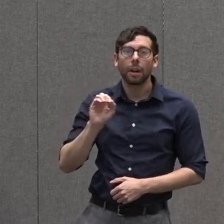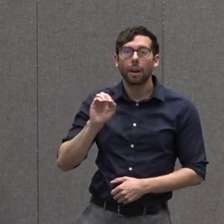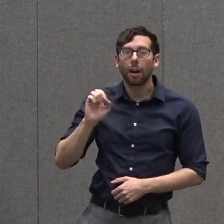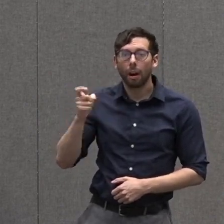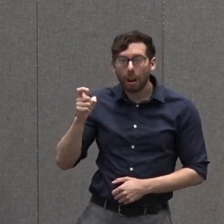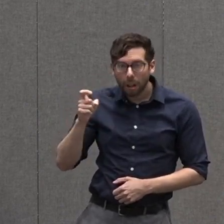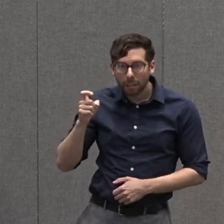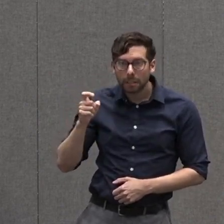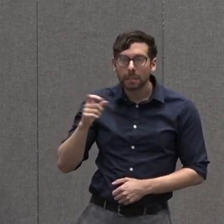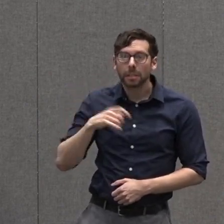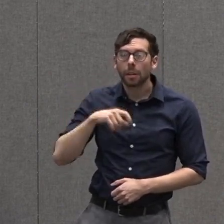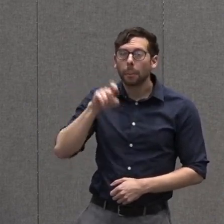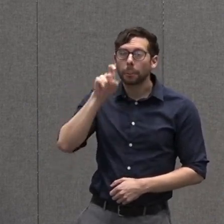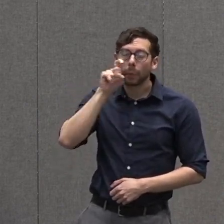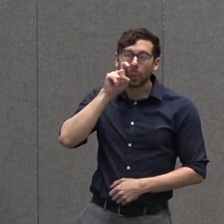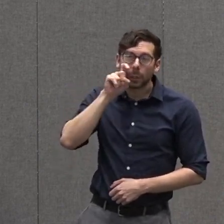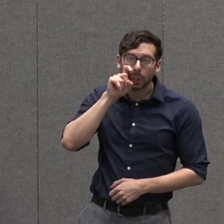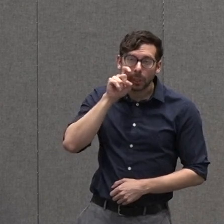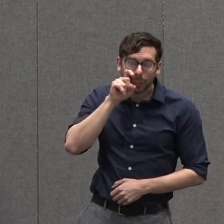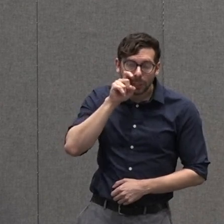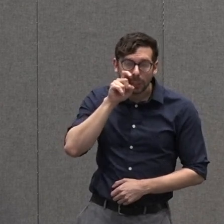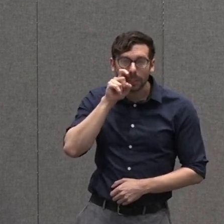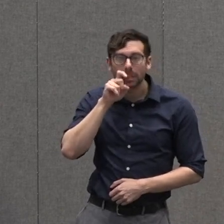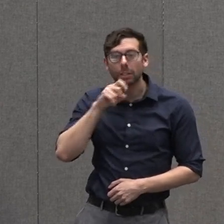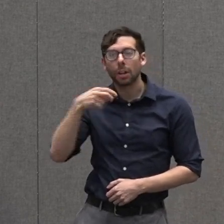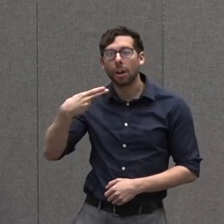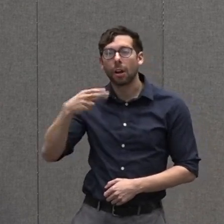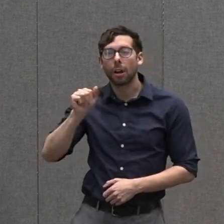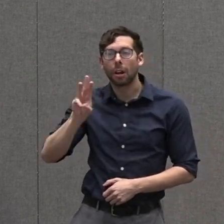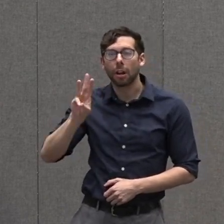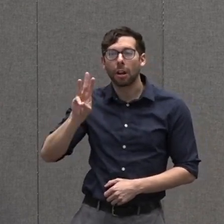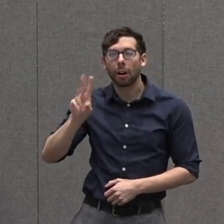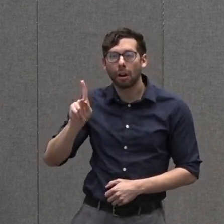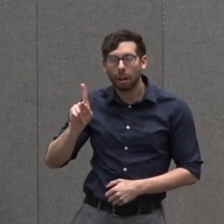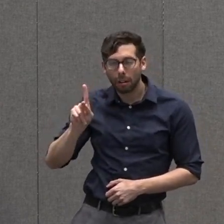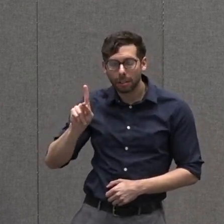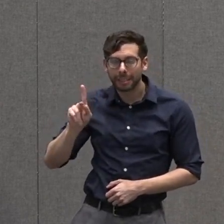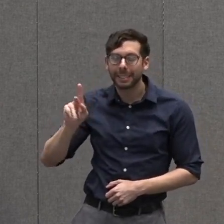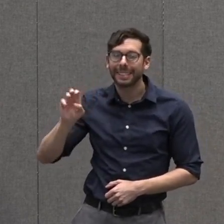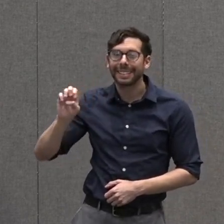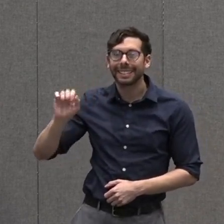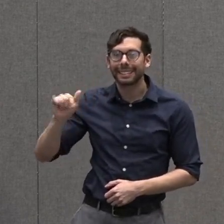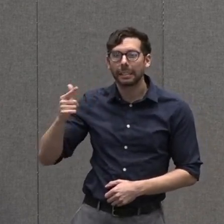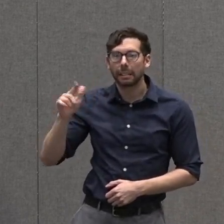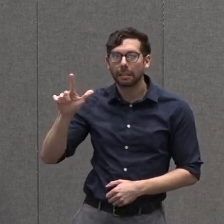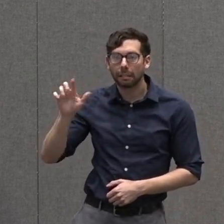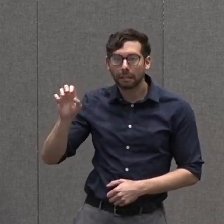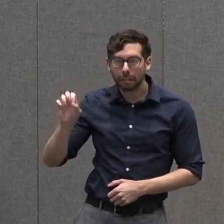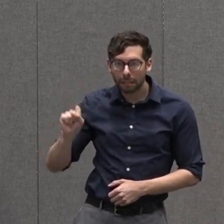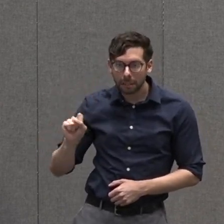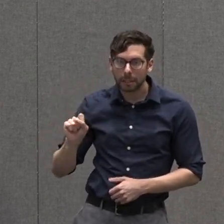eagles, and our state bird, the roadrunner. - The roadrunner. He's a big snake, and lizard eater. Yes, they are.